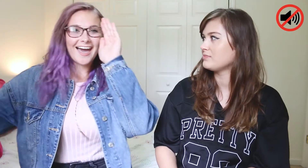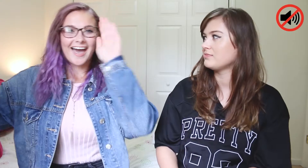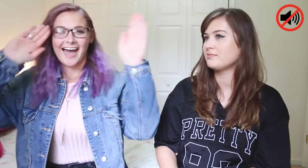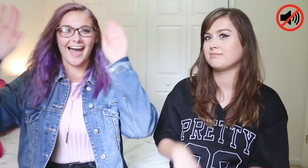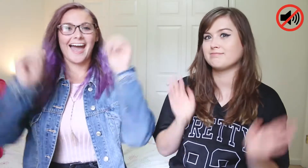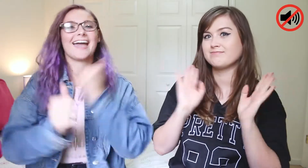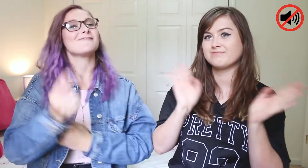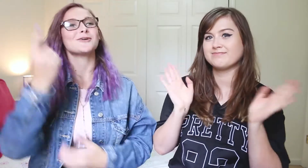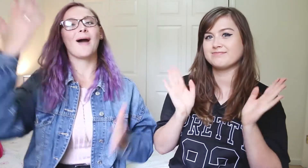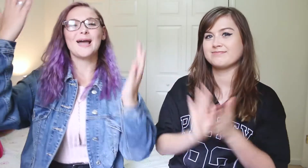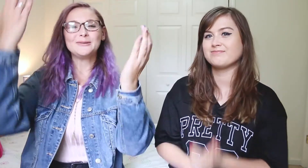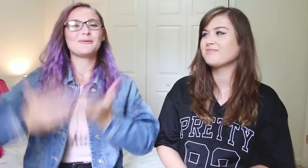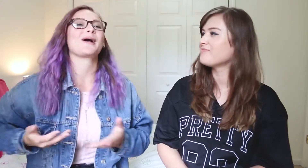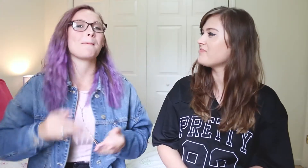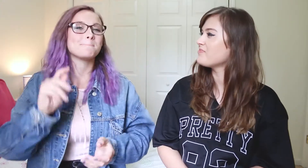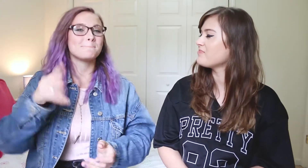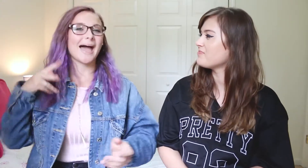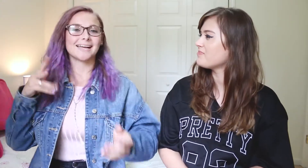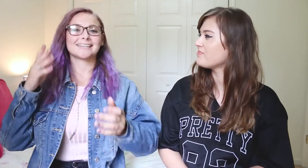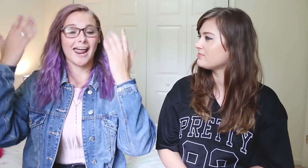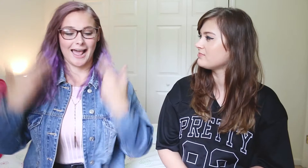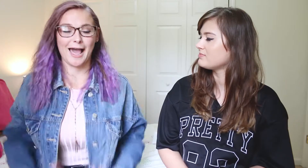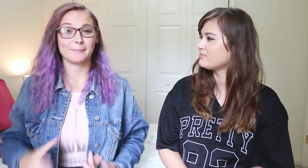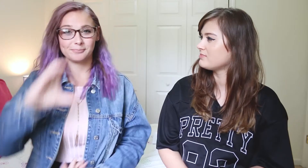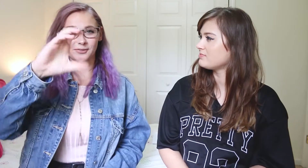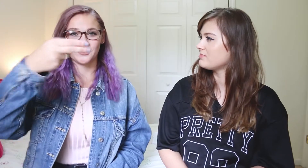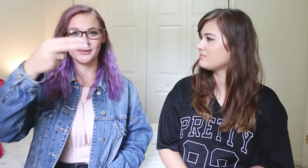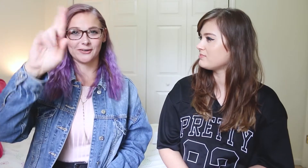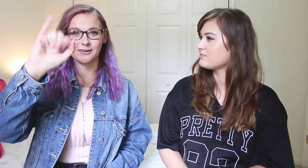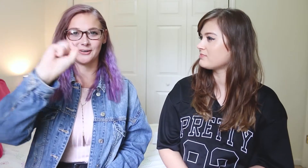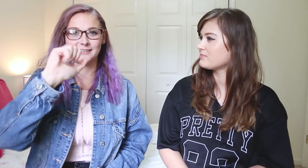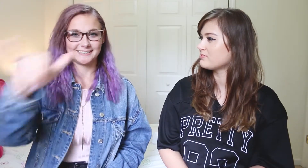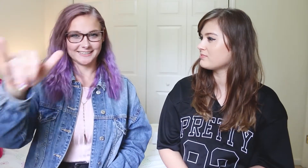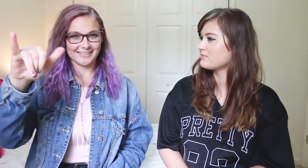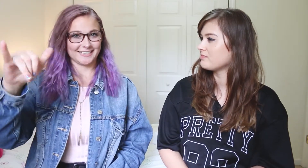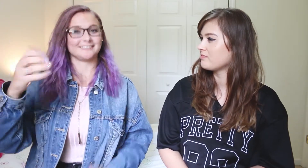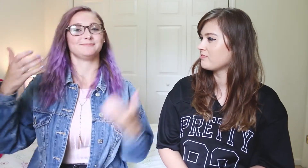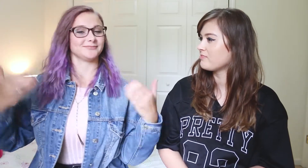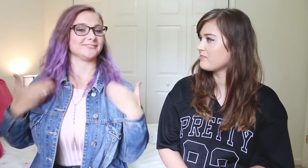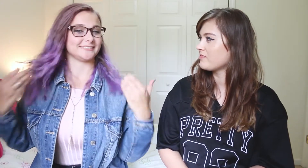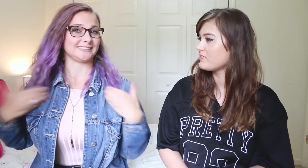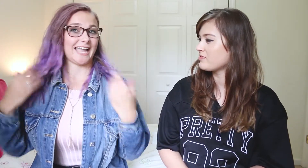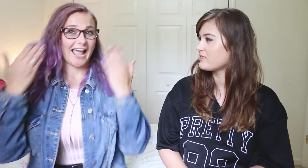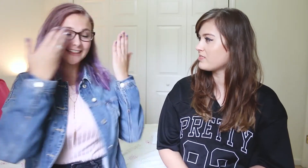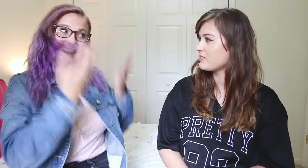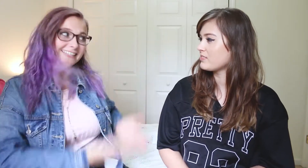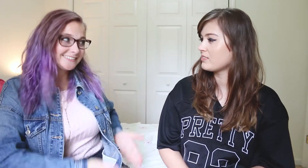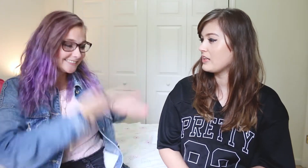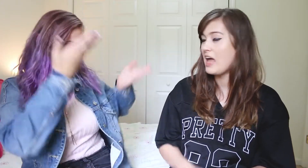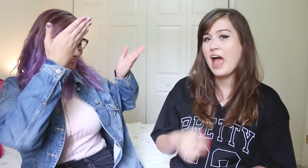Hello everyone! Welcome back! I'm Chrissy, this is my sign name, and this is!?